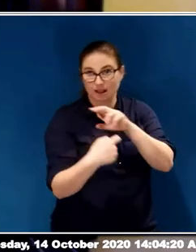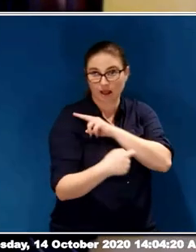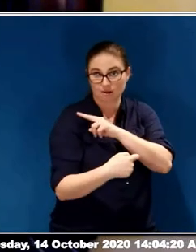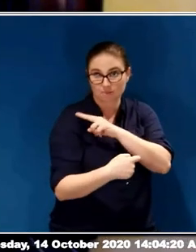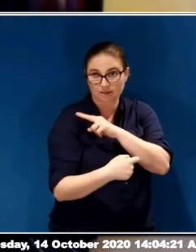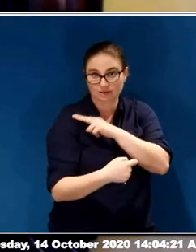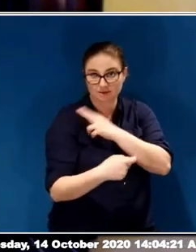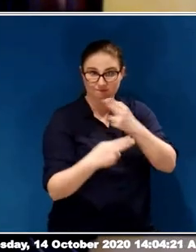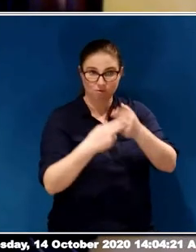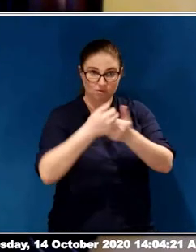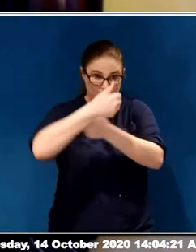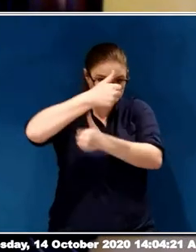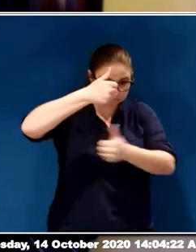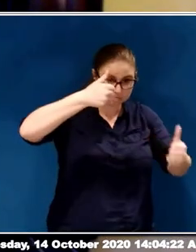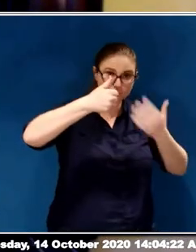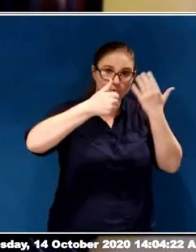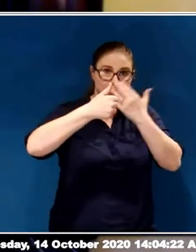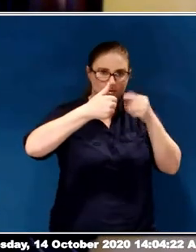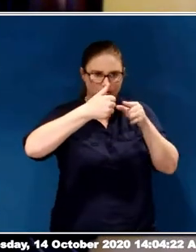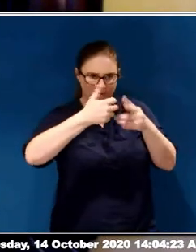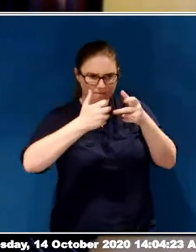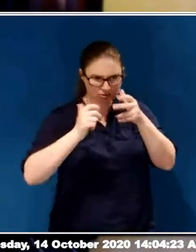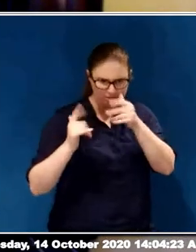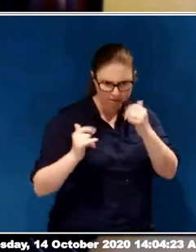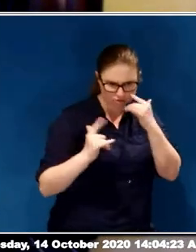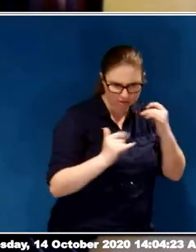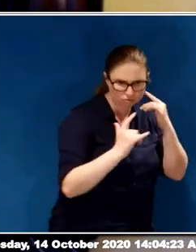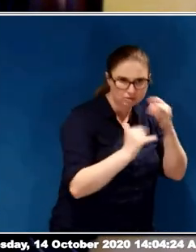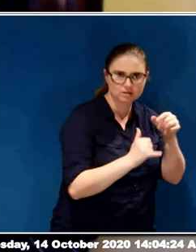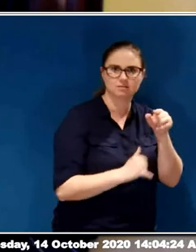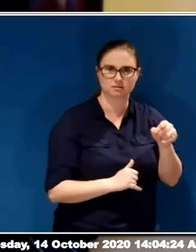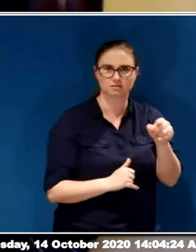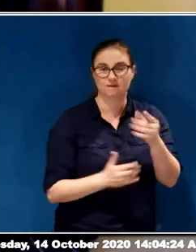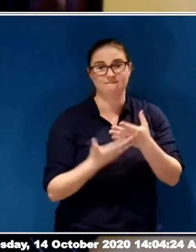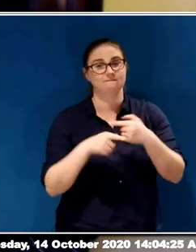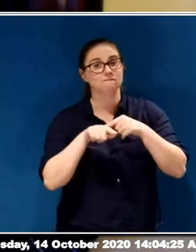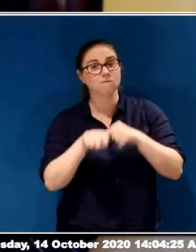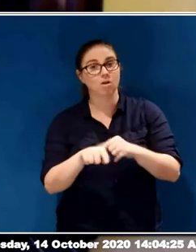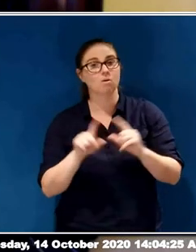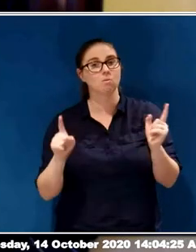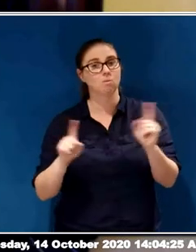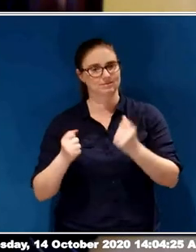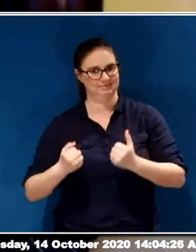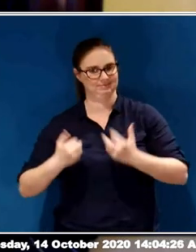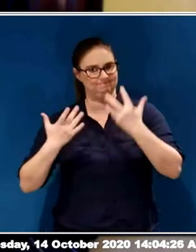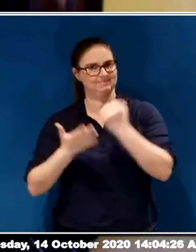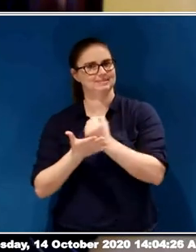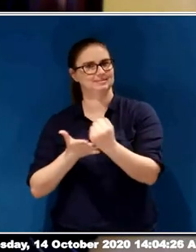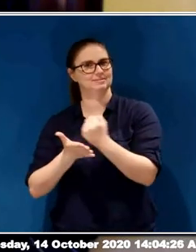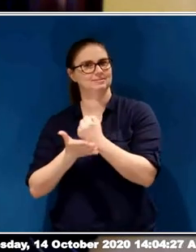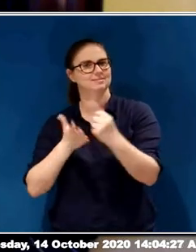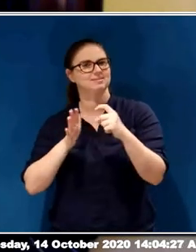These were all driven by data. For example, one school that we visited was part of a group in the district who